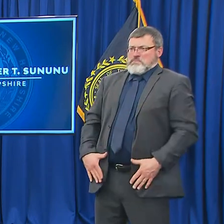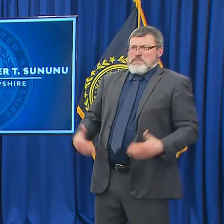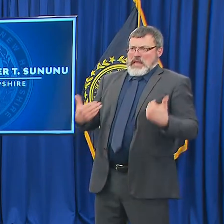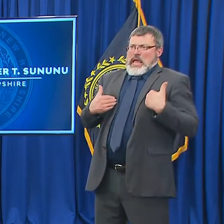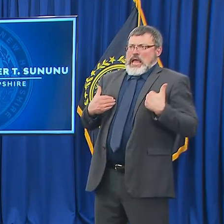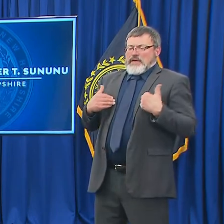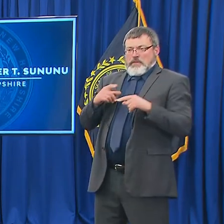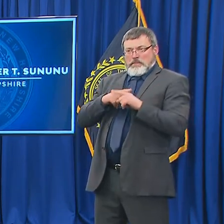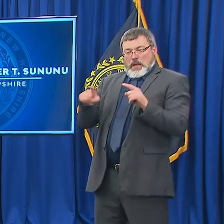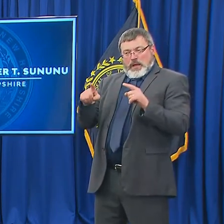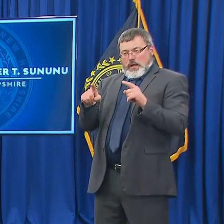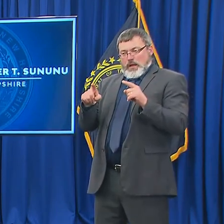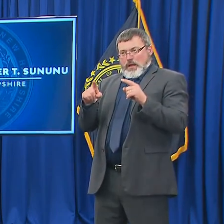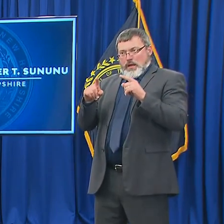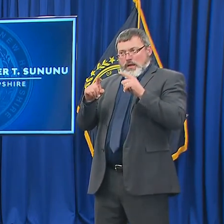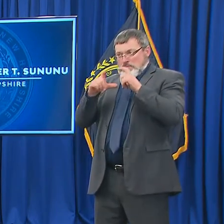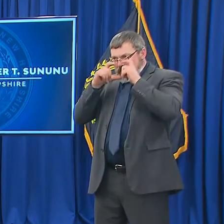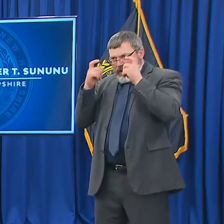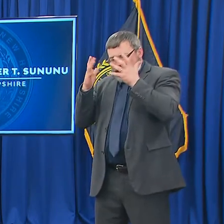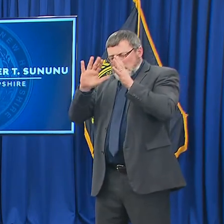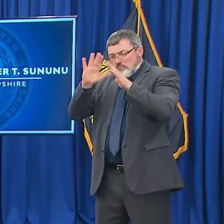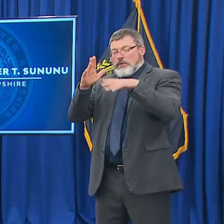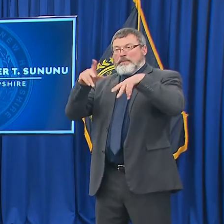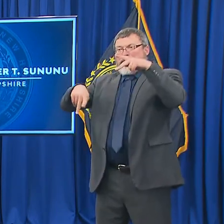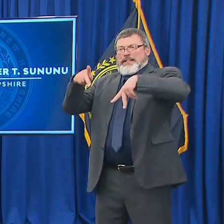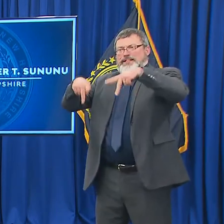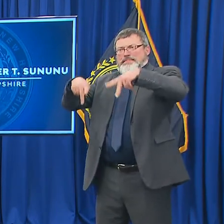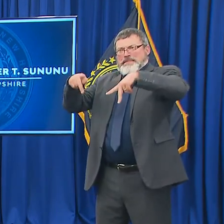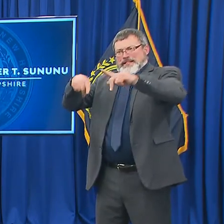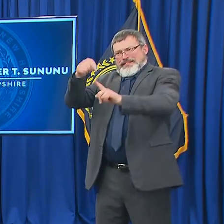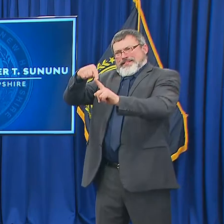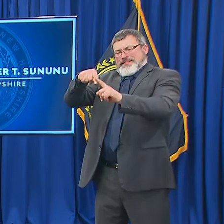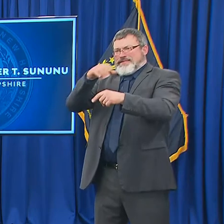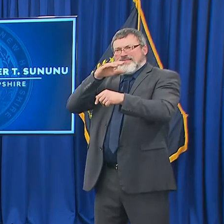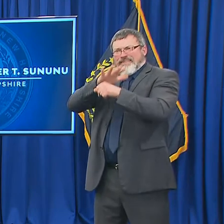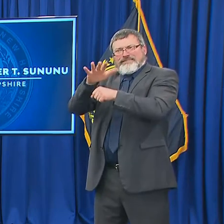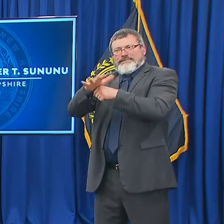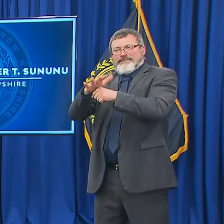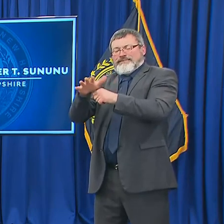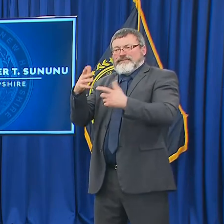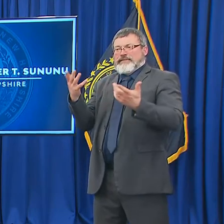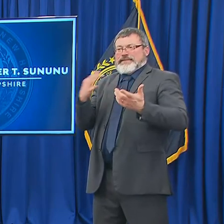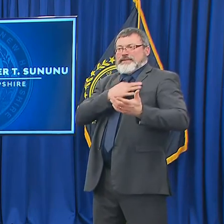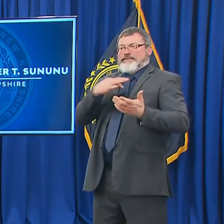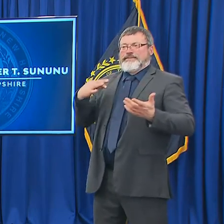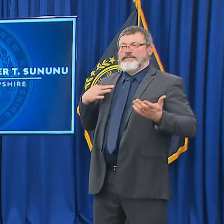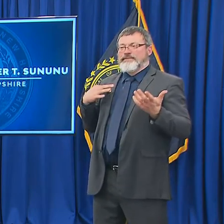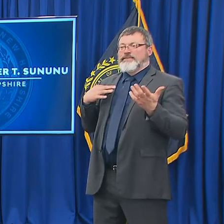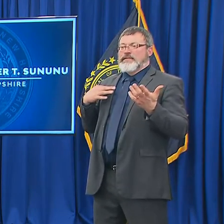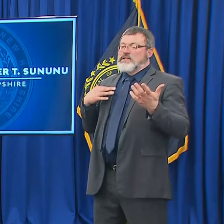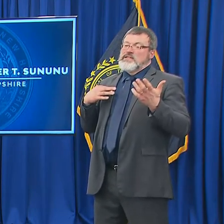they had used some volunteers They had changed job duties they had put their management on the floor.